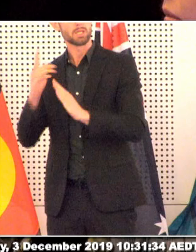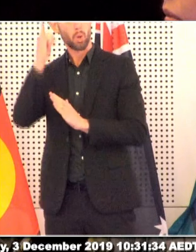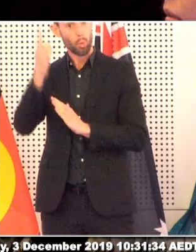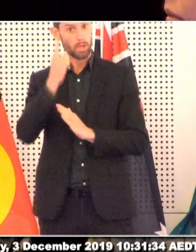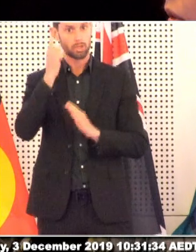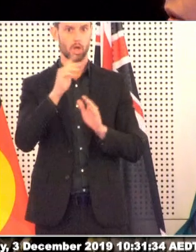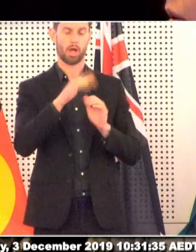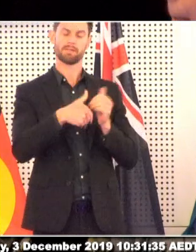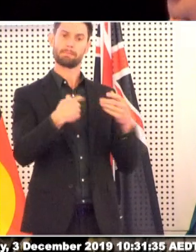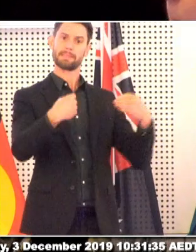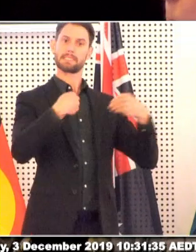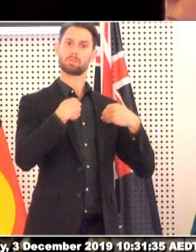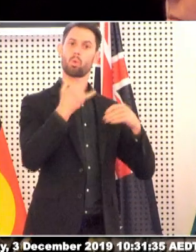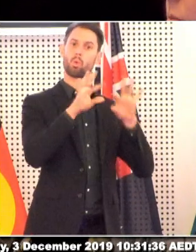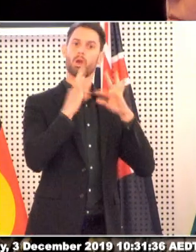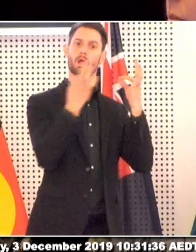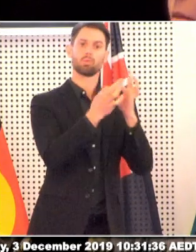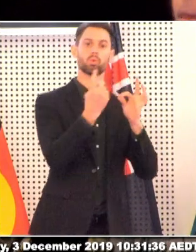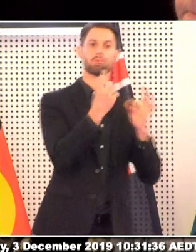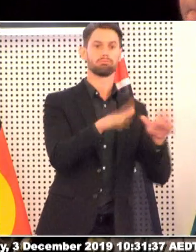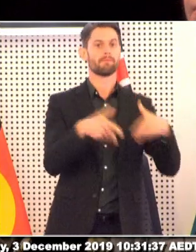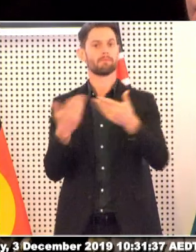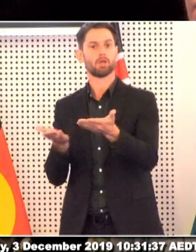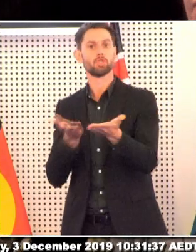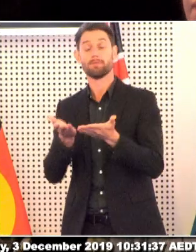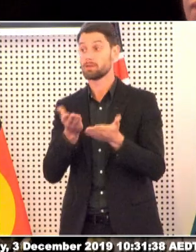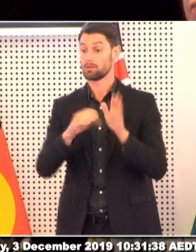And I’m referring you here to paragraph 39 of your statement.